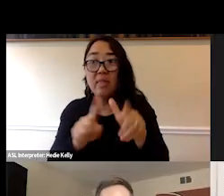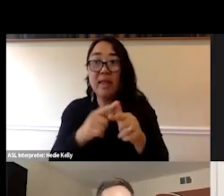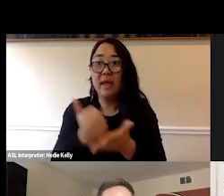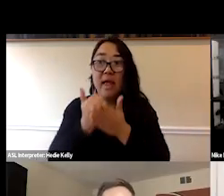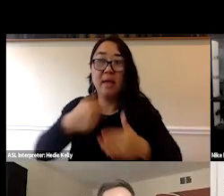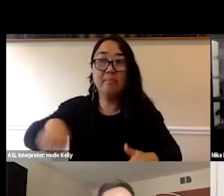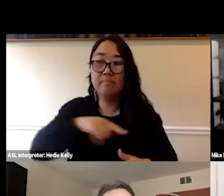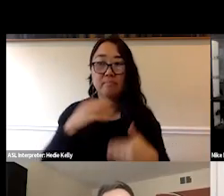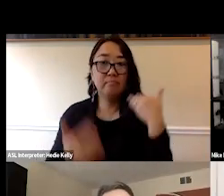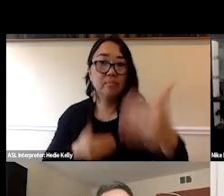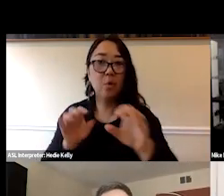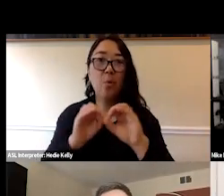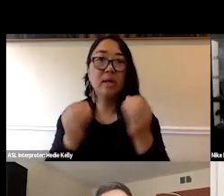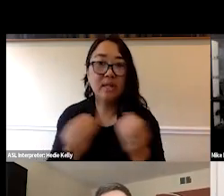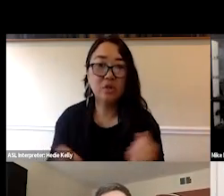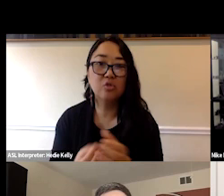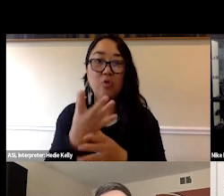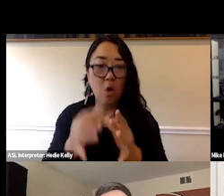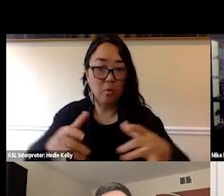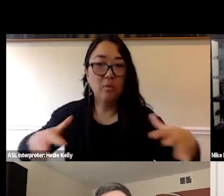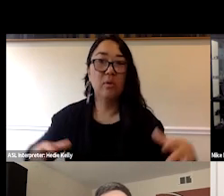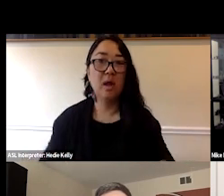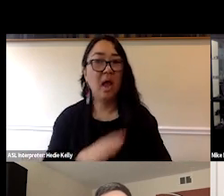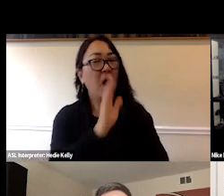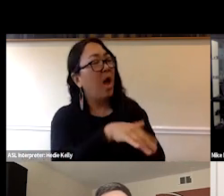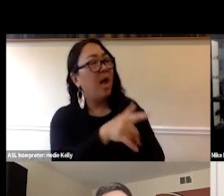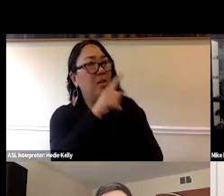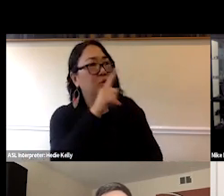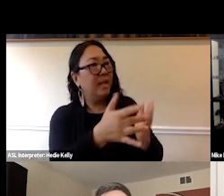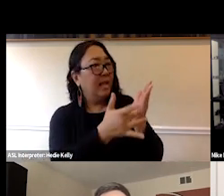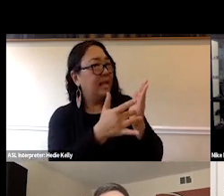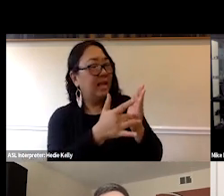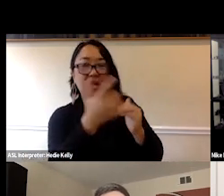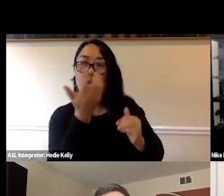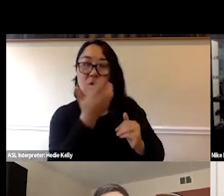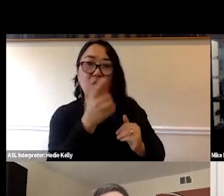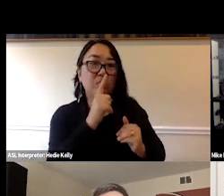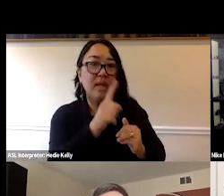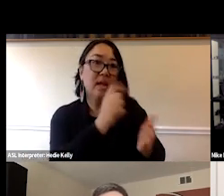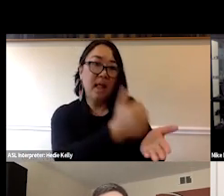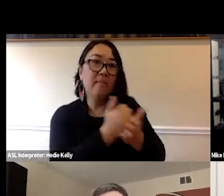Absolutely. And I think the technique has been incredibly helpful, as you were talking through these tools and checkers.